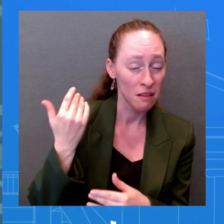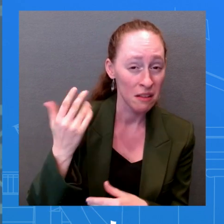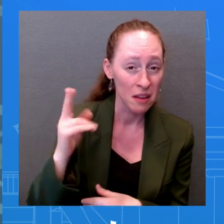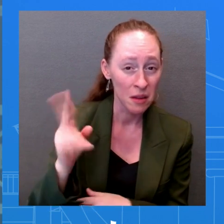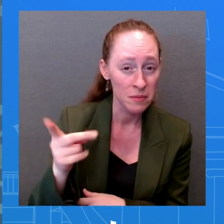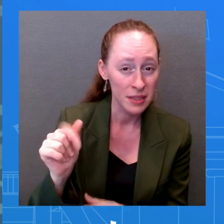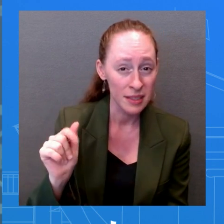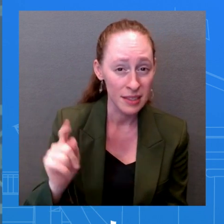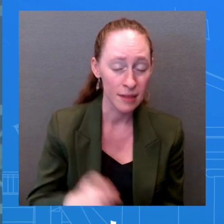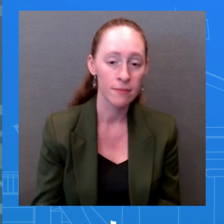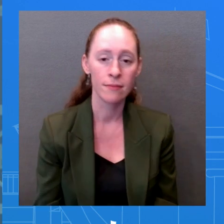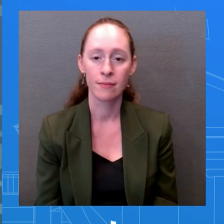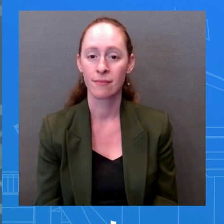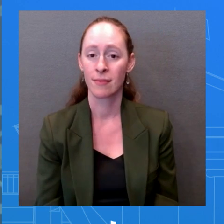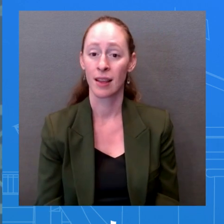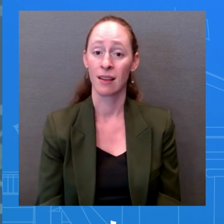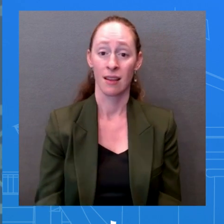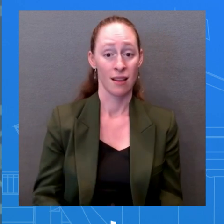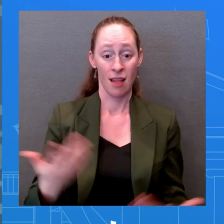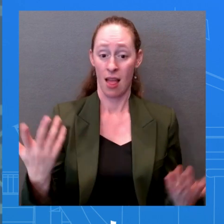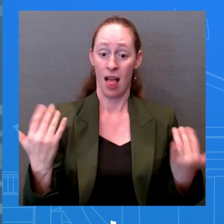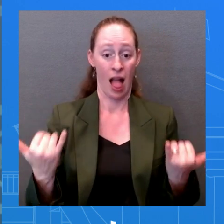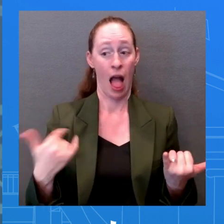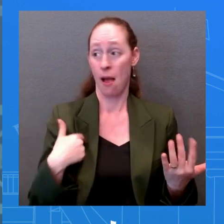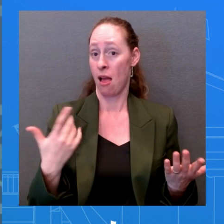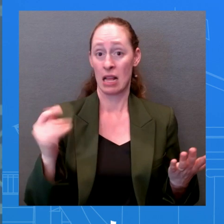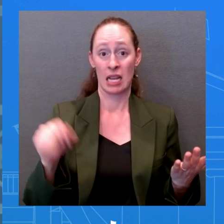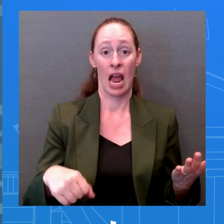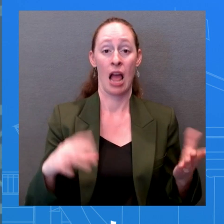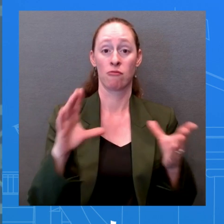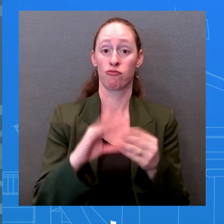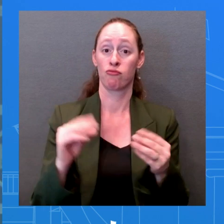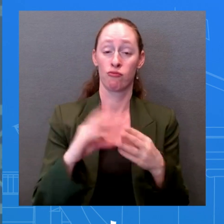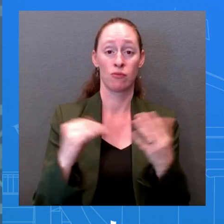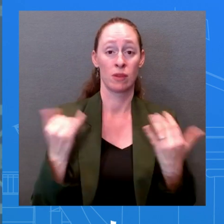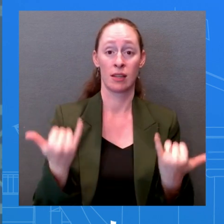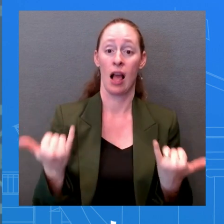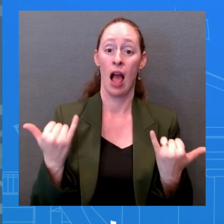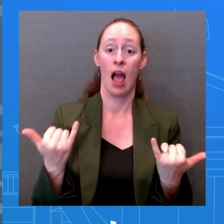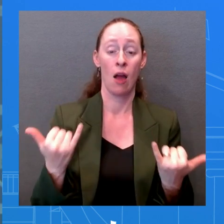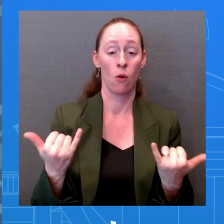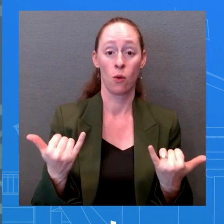that we have news about Brittney and Paul coming home today.